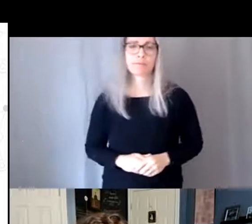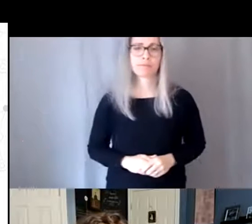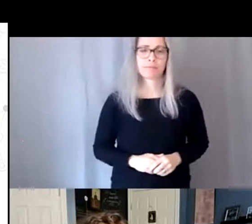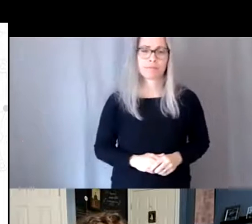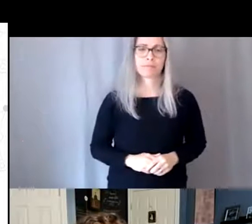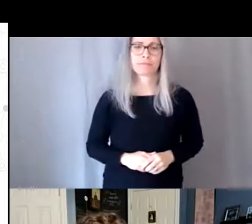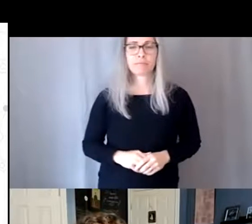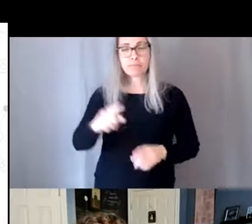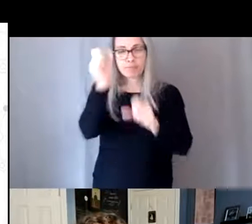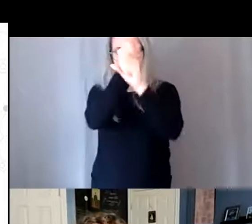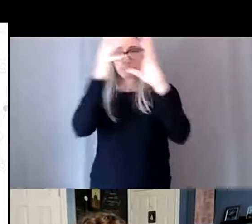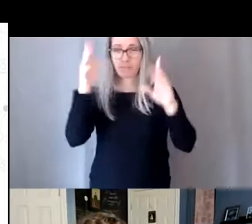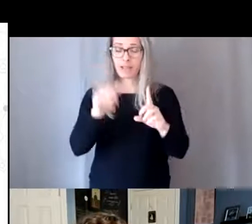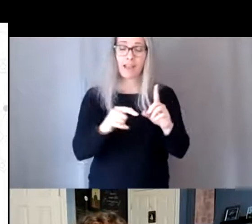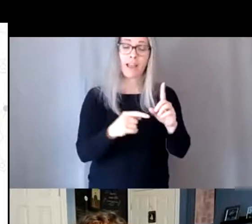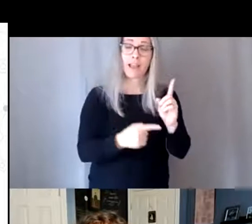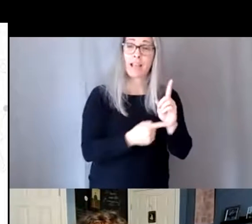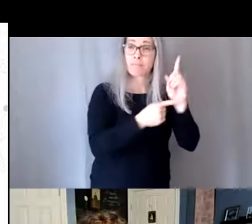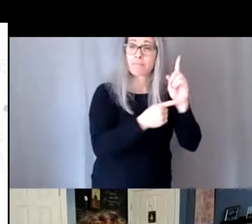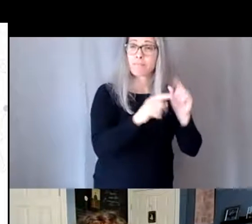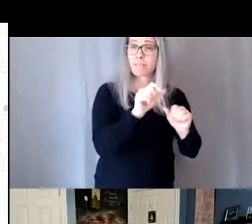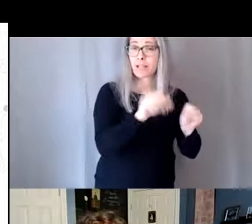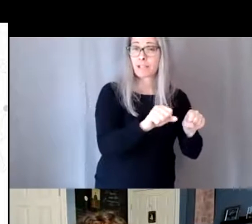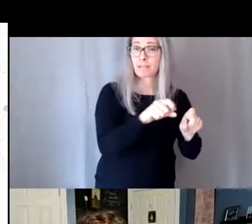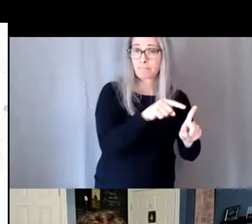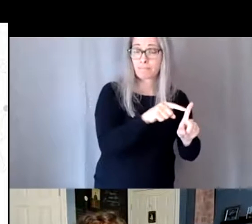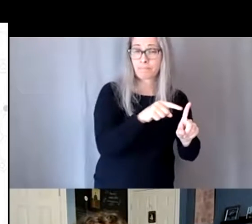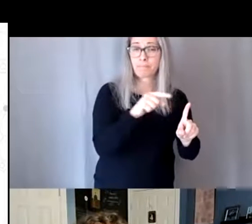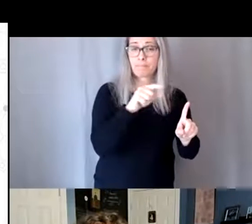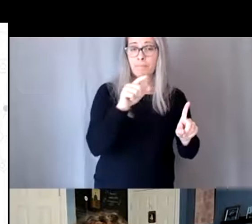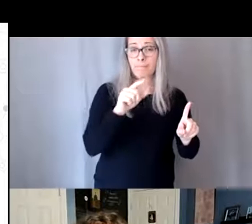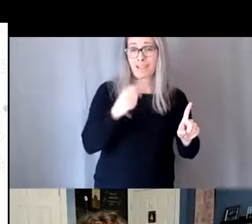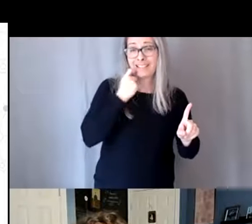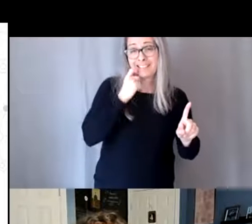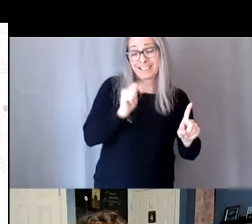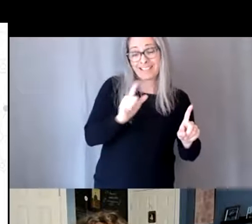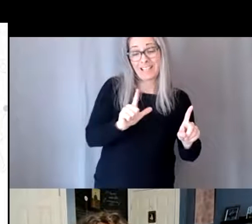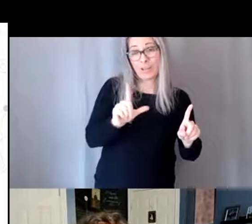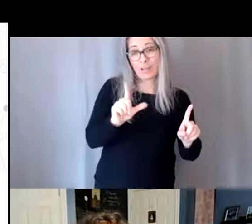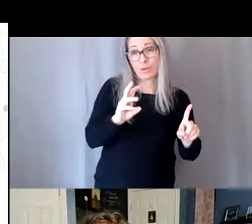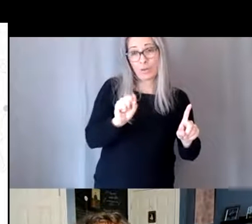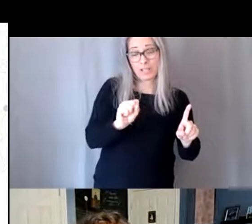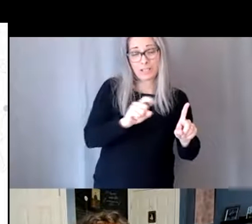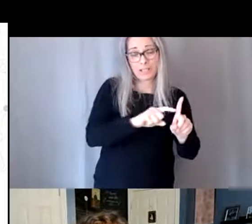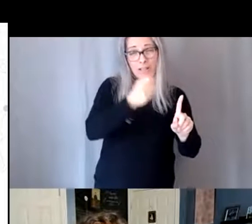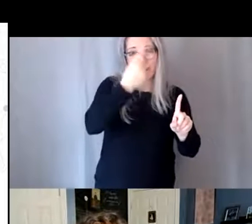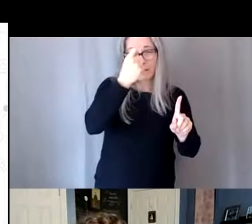that we get from T.L Lewis as ableism intertwining with other systems of oppression I just want to draw another connection